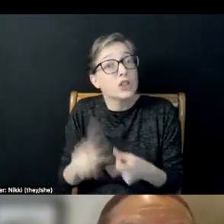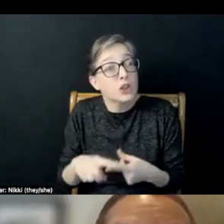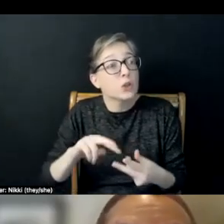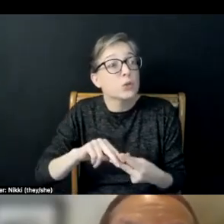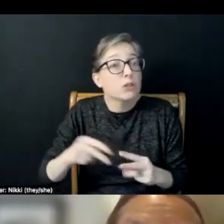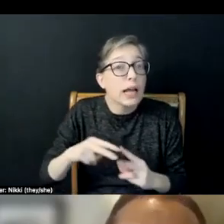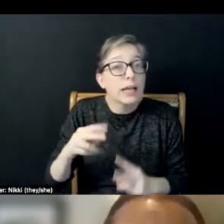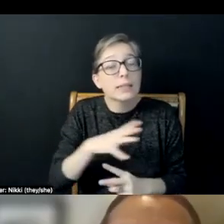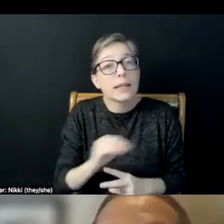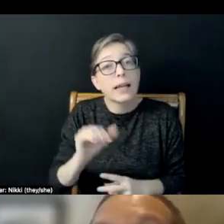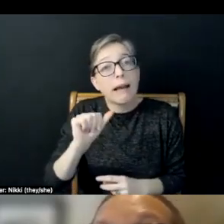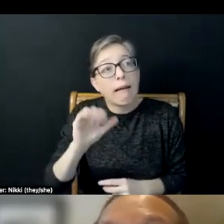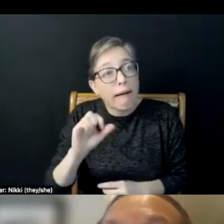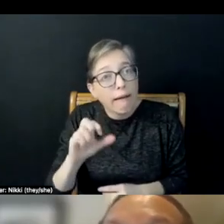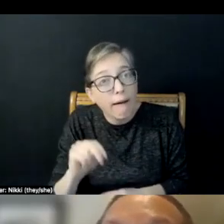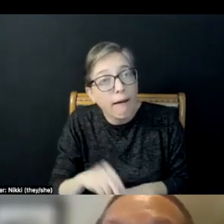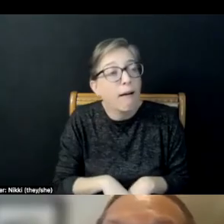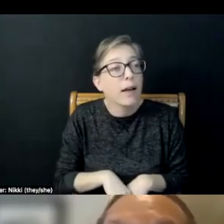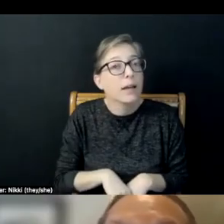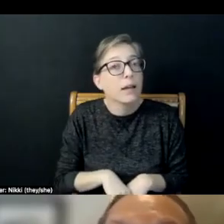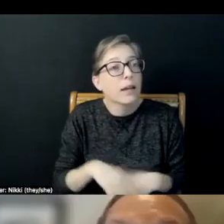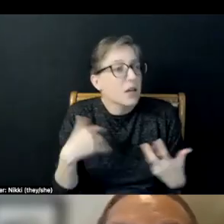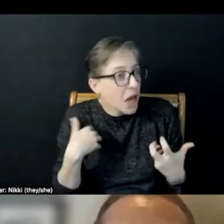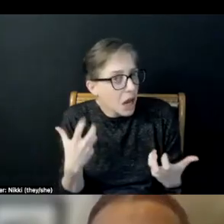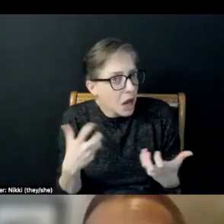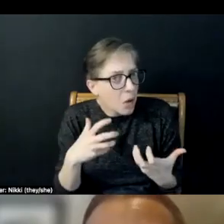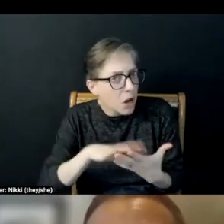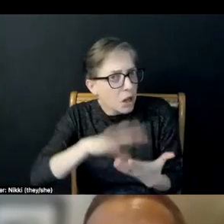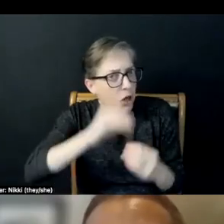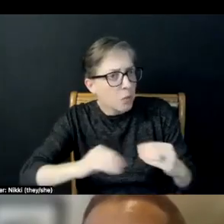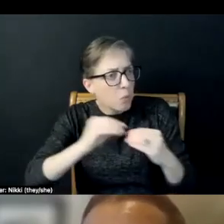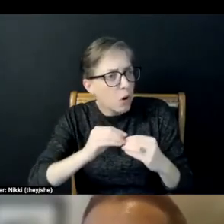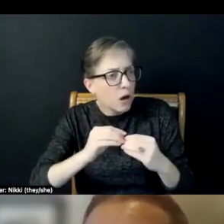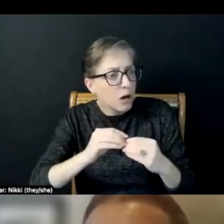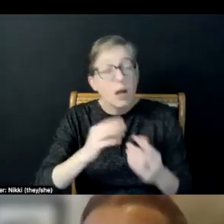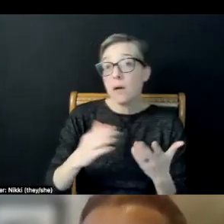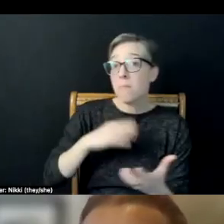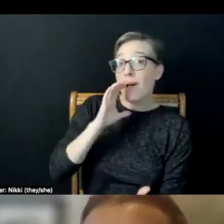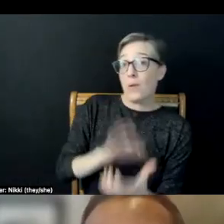know more, my wife and I probably would have said yes. But instead, she chose to insult me and then on